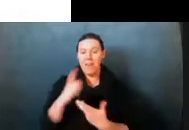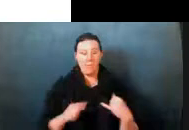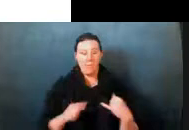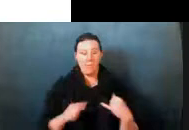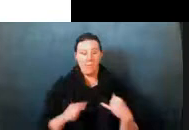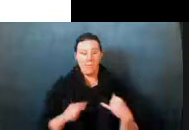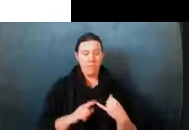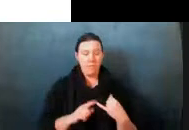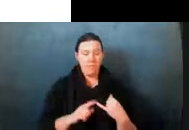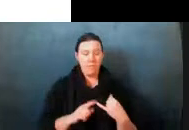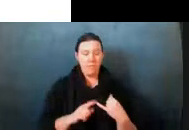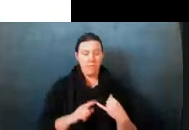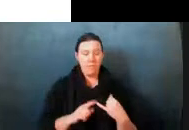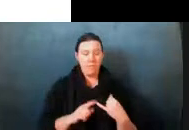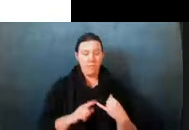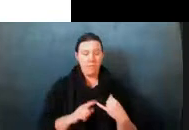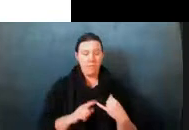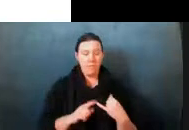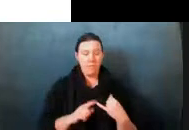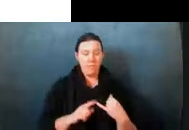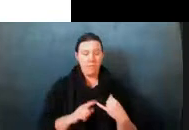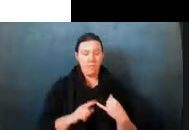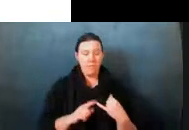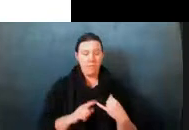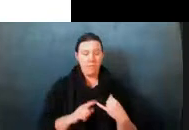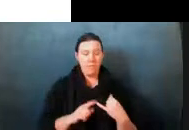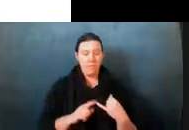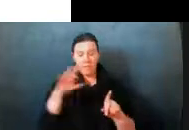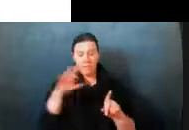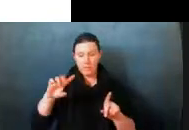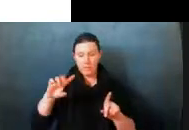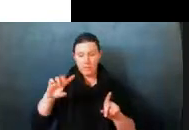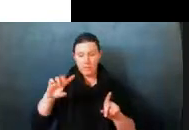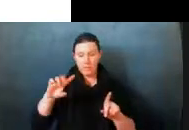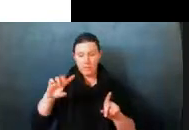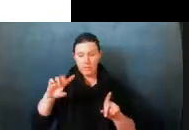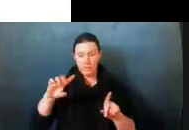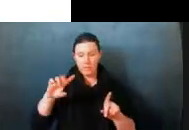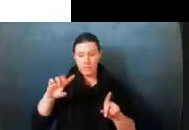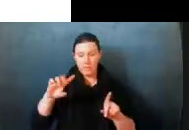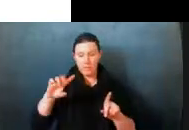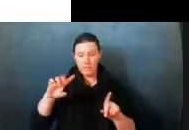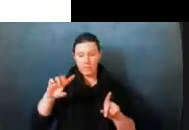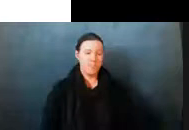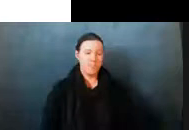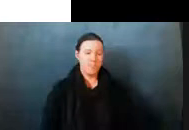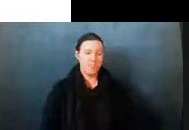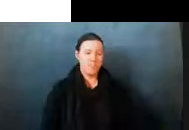Thank you, Dan. And we can continue, Ashley, thank you. [Ashley] Okay. I have Cody.